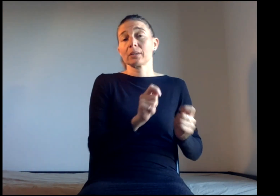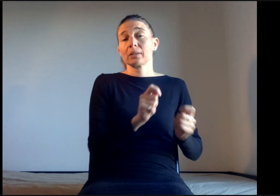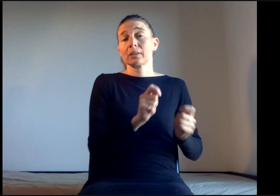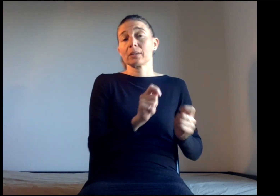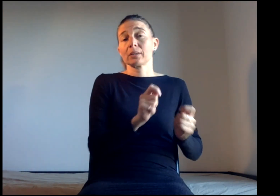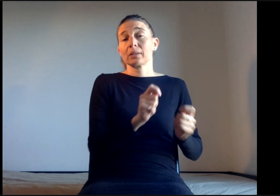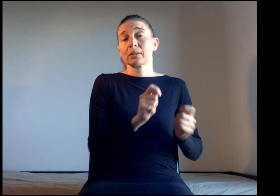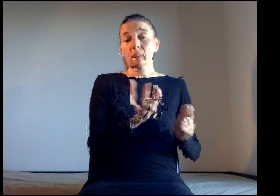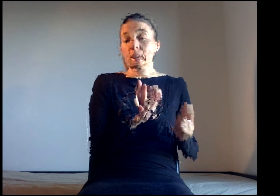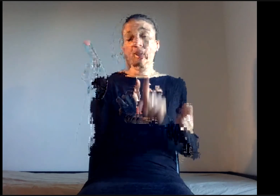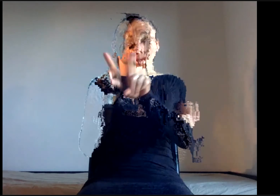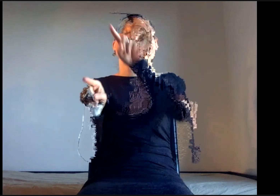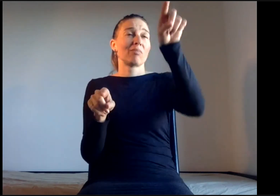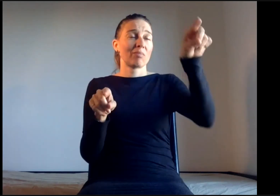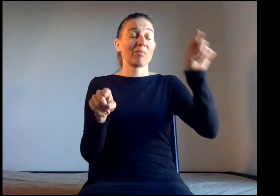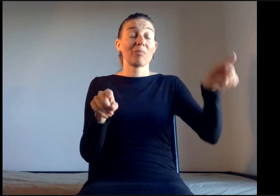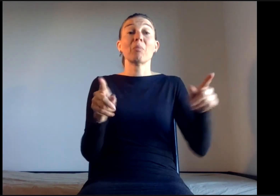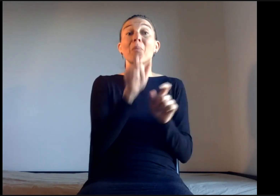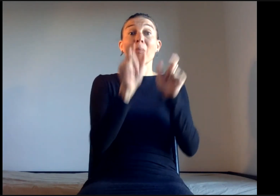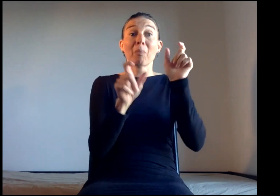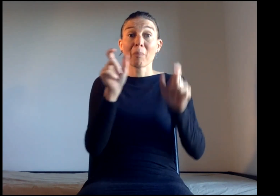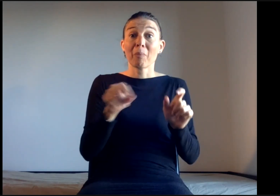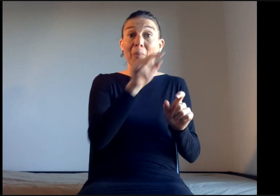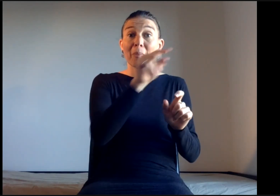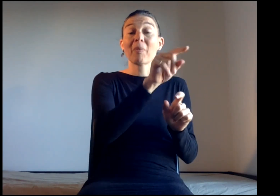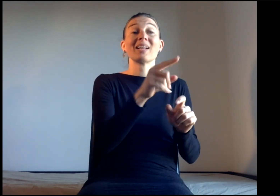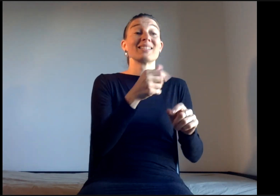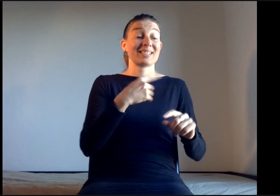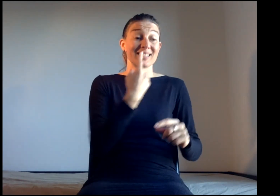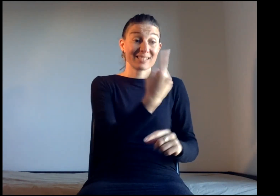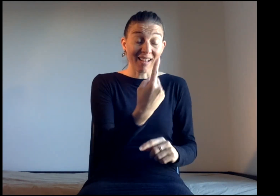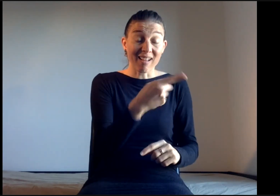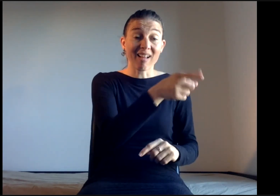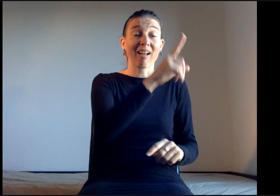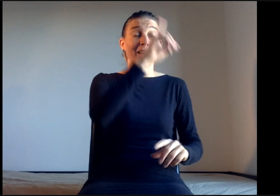under this corona virus emergency is actually nothing new.